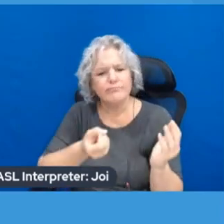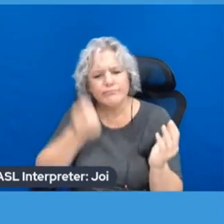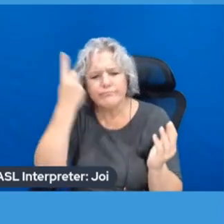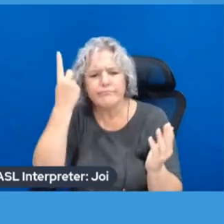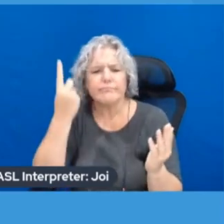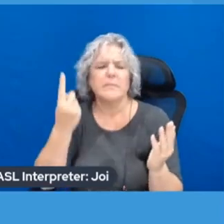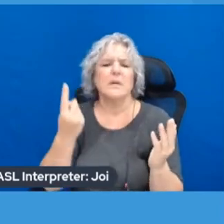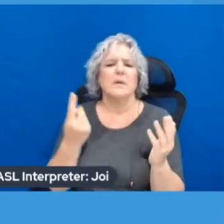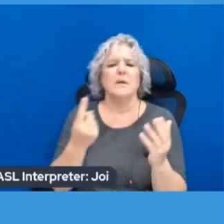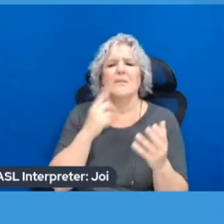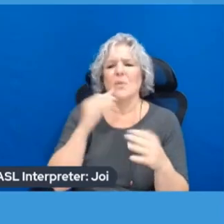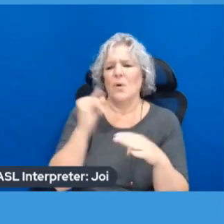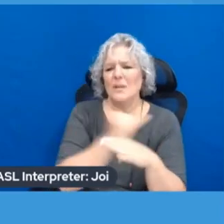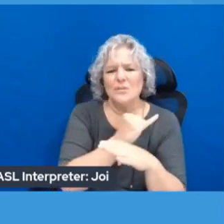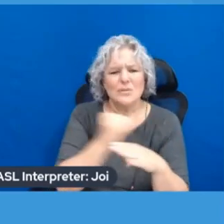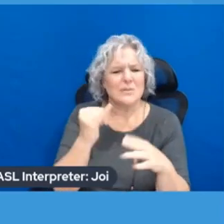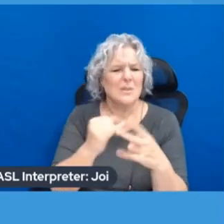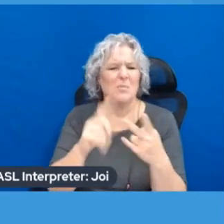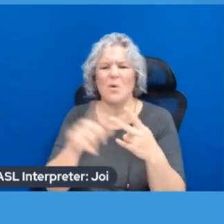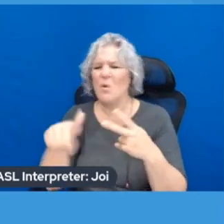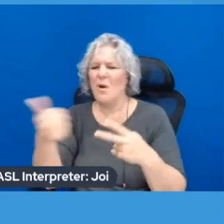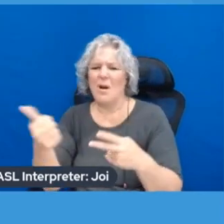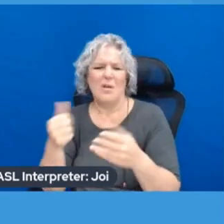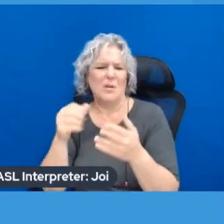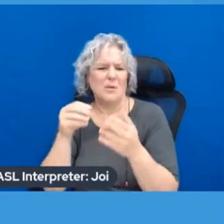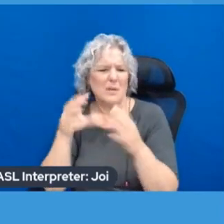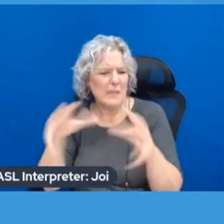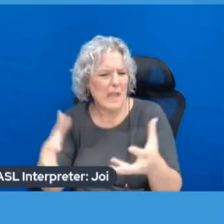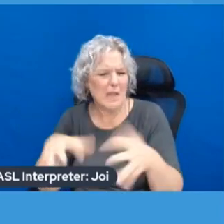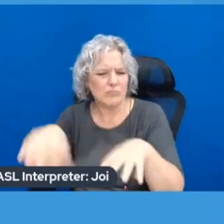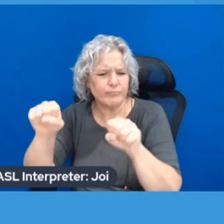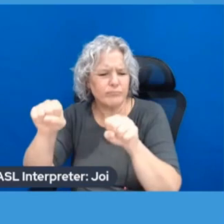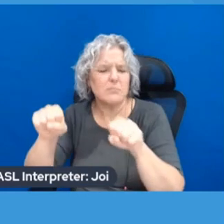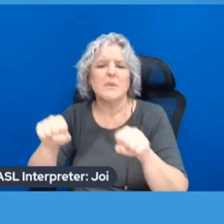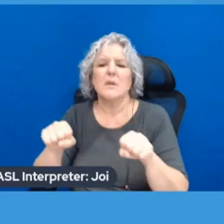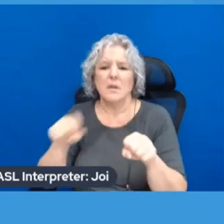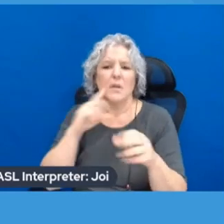internship or for any other project when they connect with the community at large,